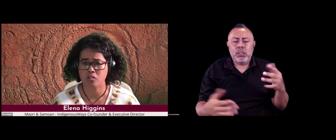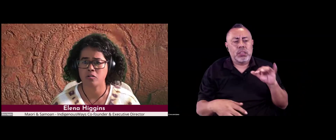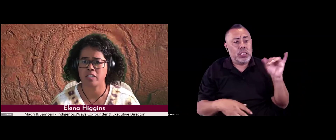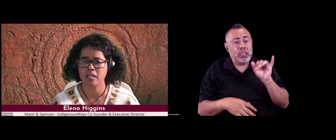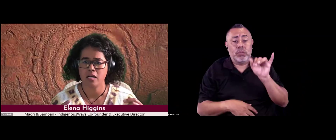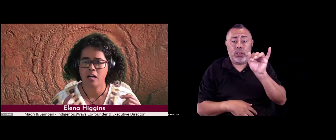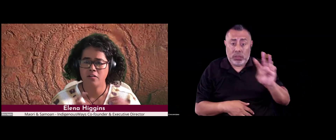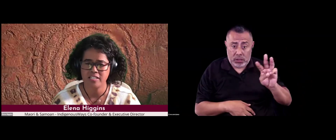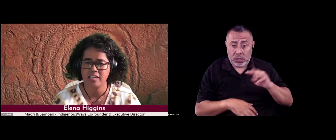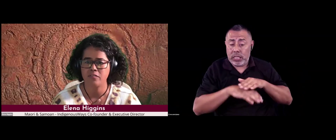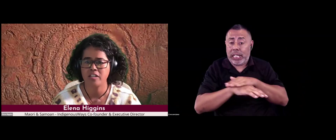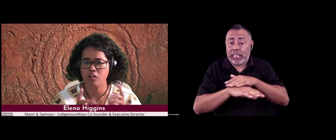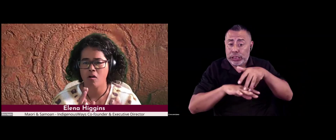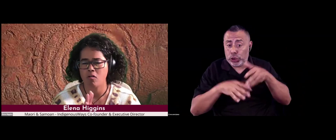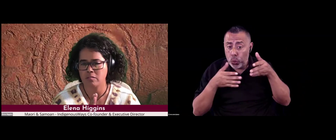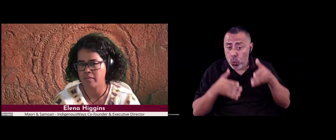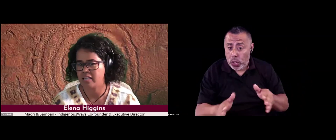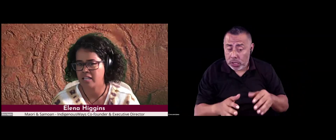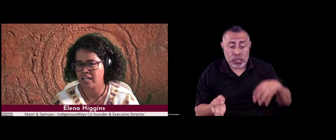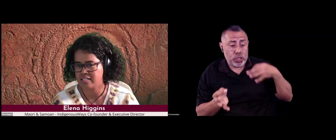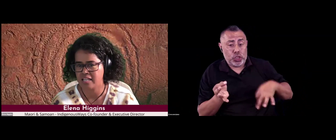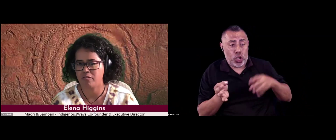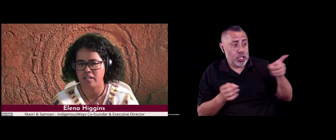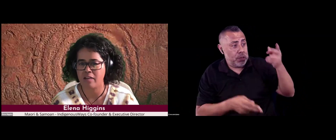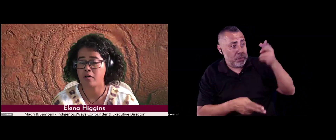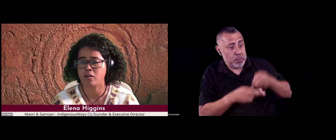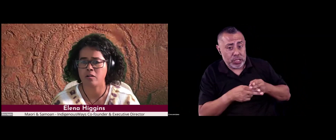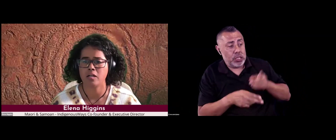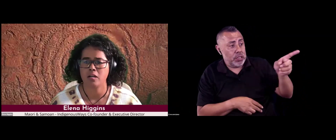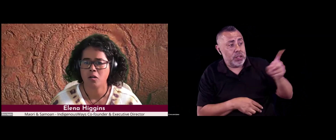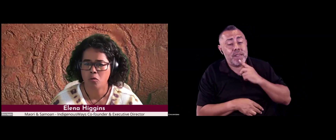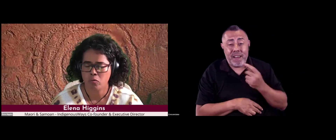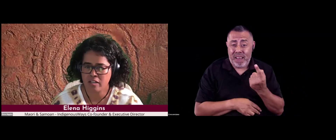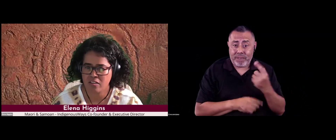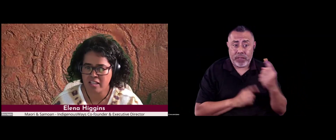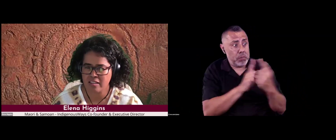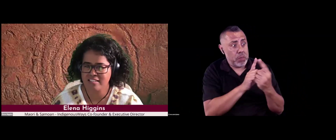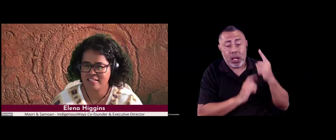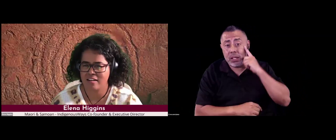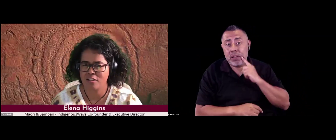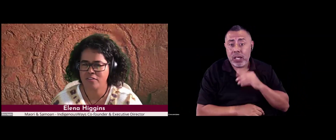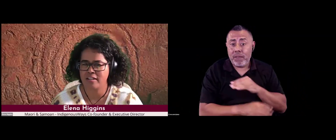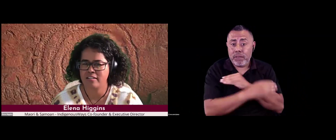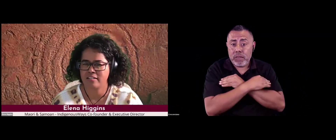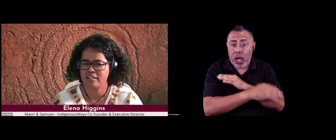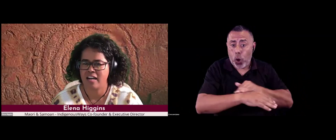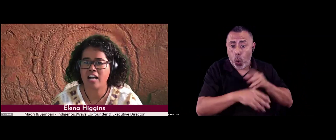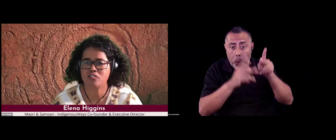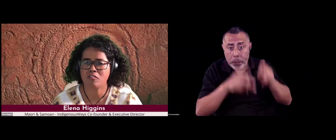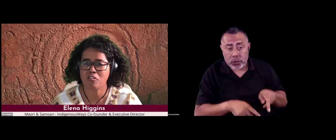She had her story of as 11 year old meeting a death Navajo. We know that there's over.